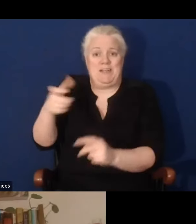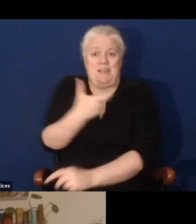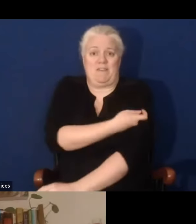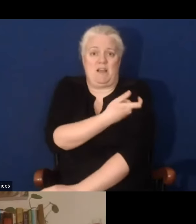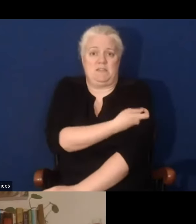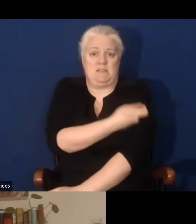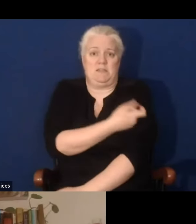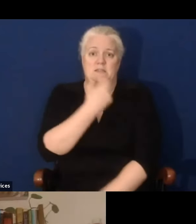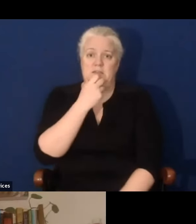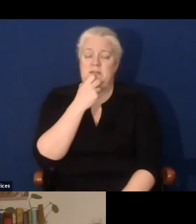And it definitely should be looked into at a very high capacity. Because there are approximately 1.something million people with physical and other disabilities in New York City alone. And within the five boroughs and that's a high percentage. If you are treating front line worker, how are people like my PCA supposed to assist me when I'm no longer here. You understand?